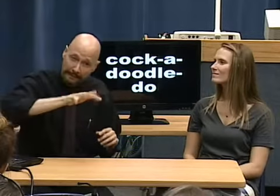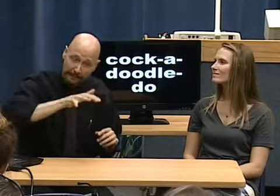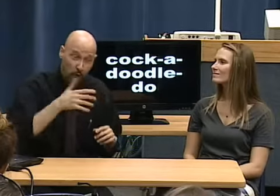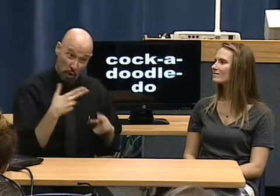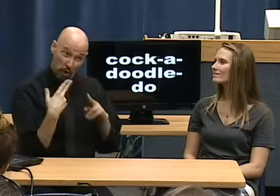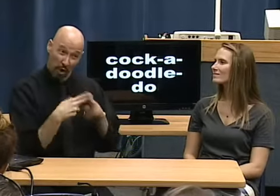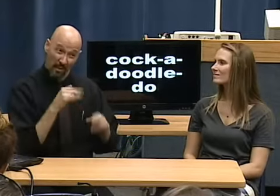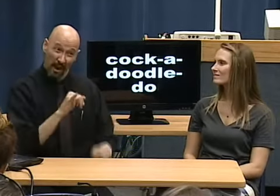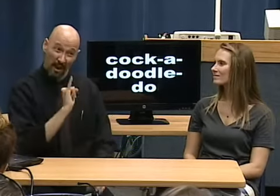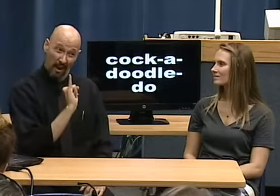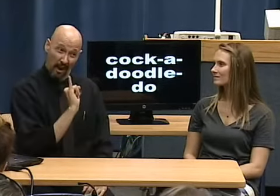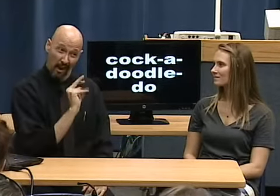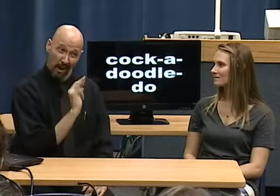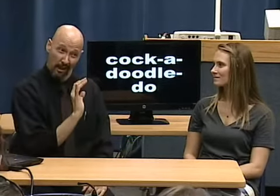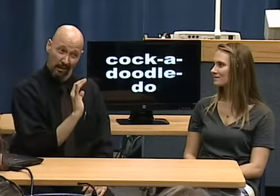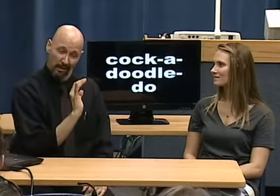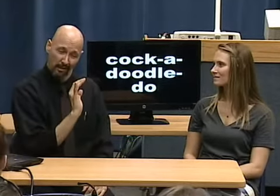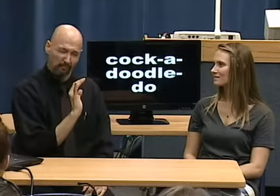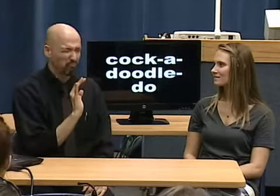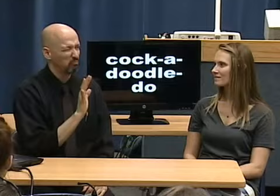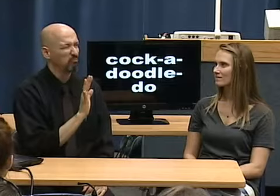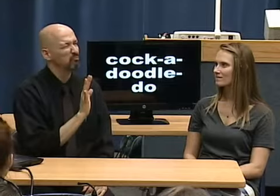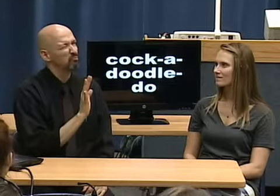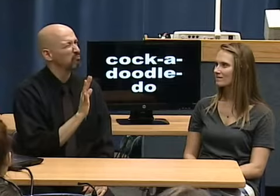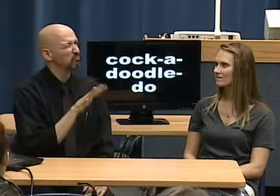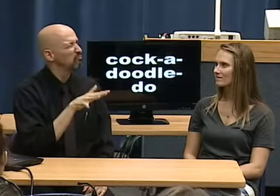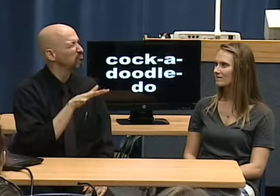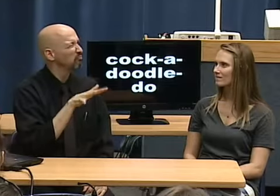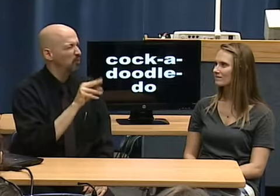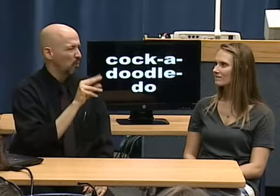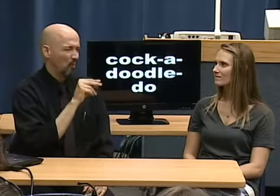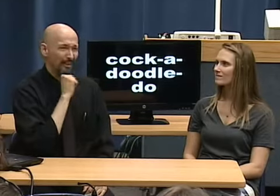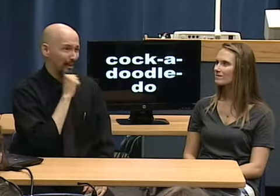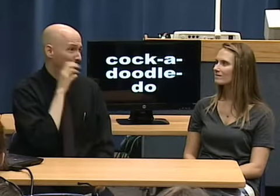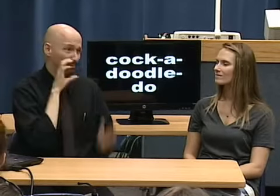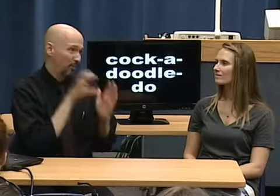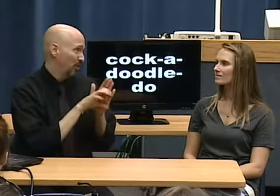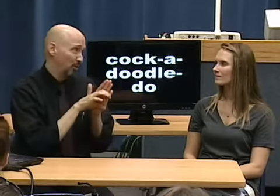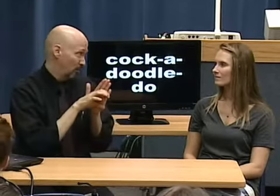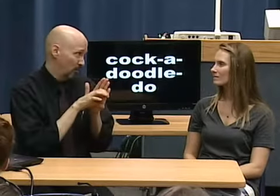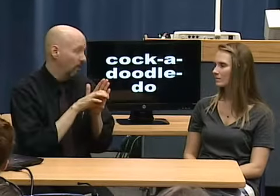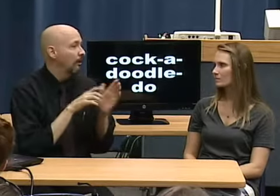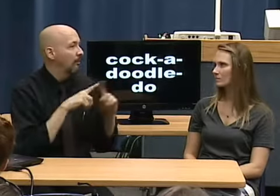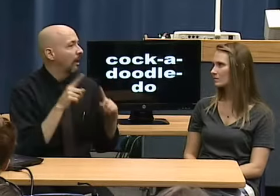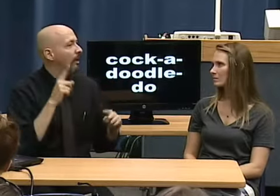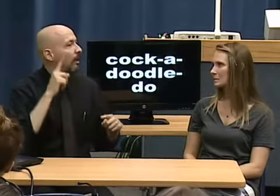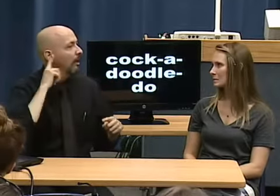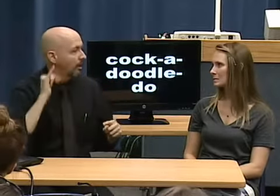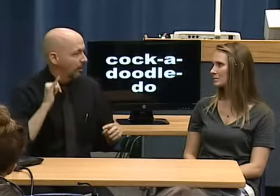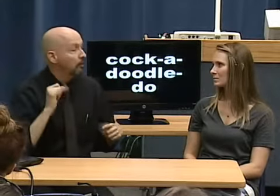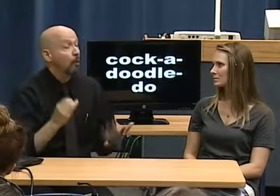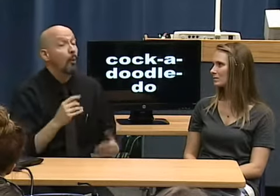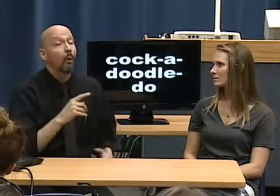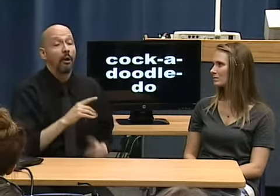You can kind of call it iconic... kind of... but it's not a picture. But it sounds like.